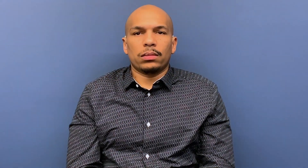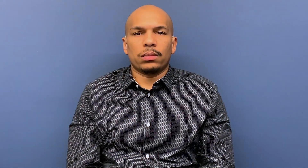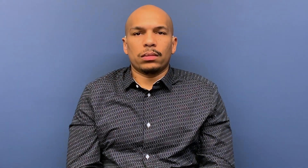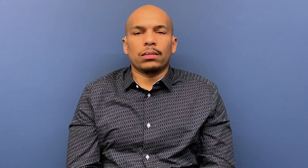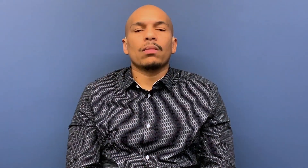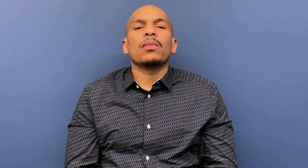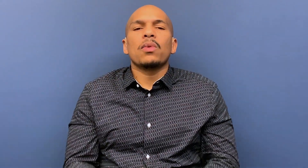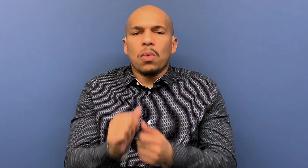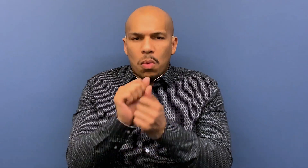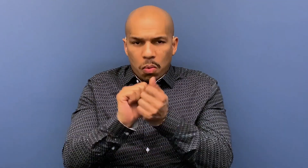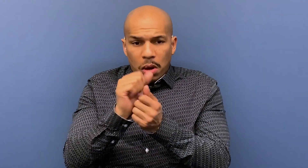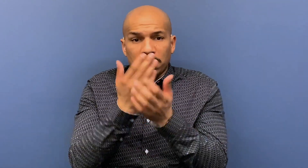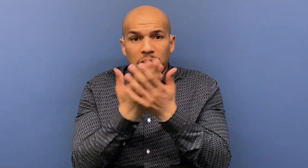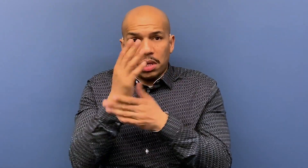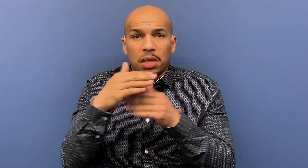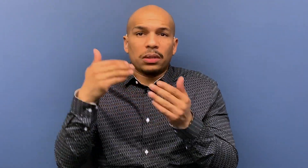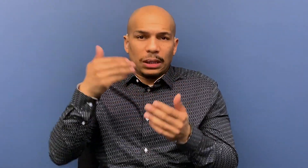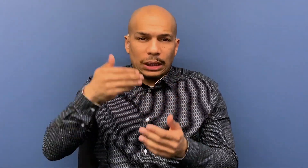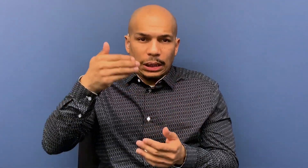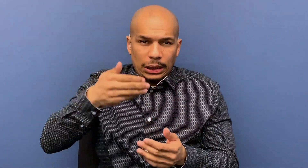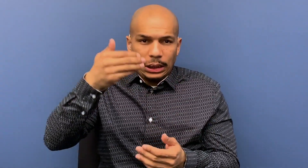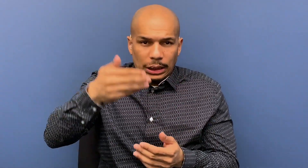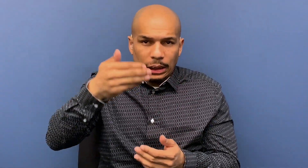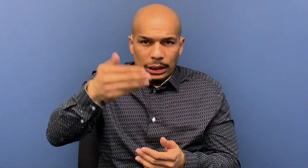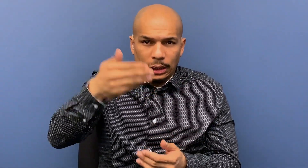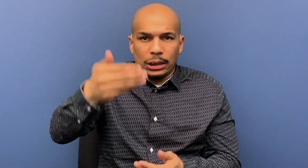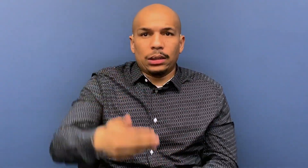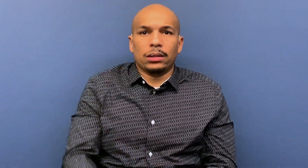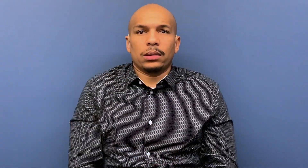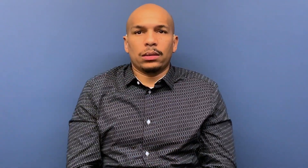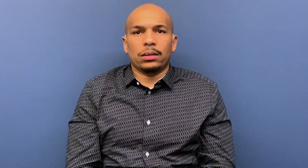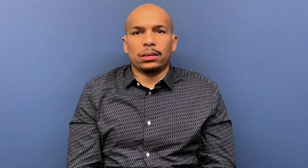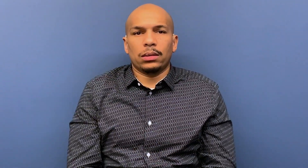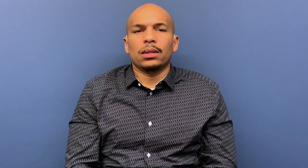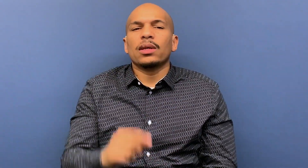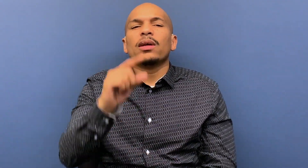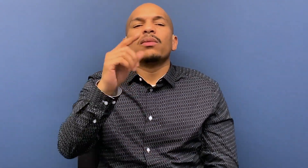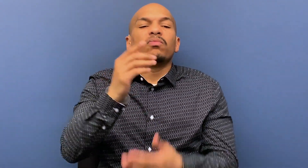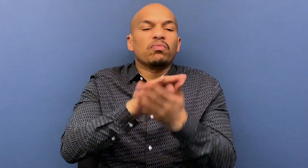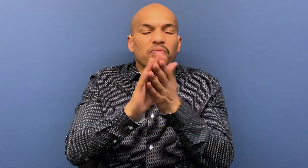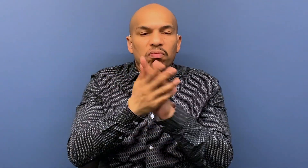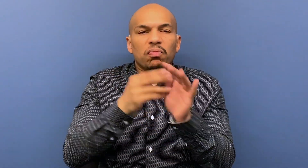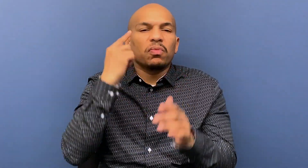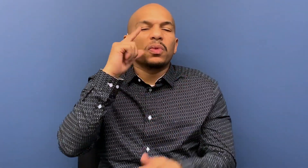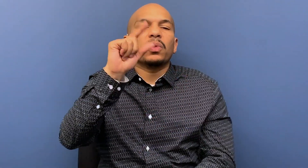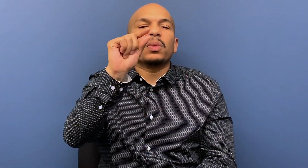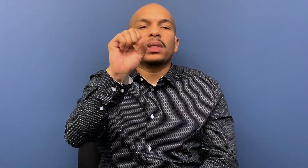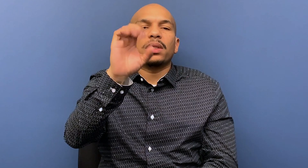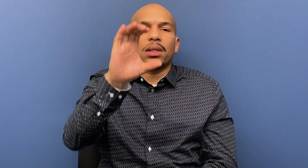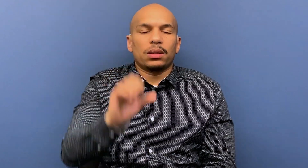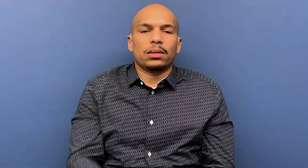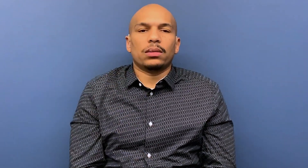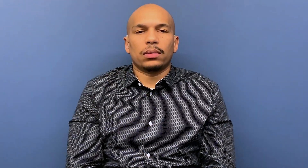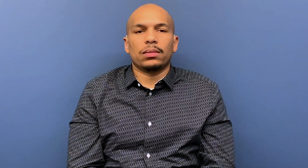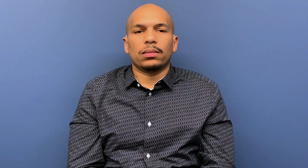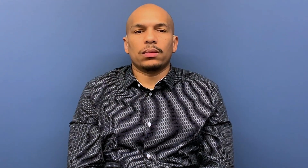Wash hands often with soap and warm water. Be sure to wash for at least 20 seconds.